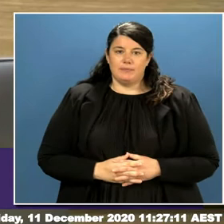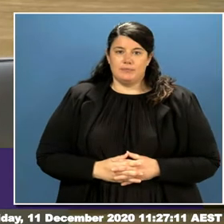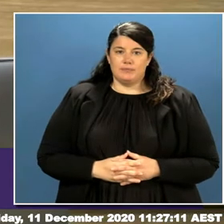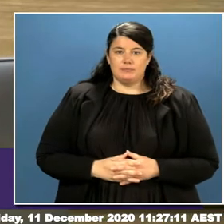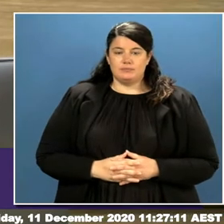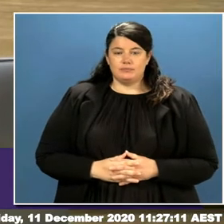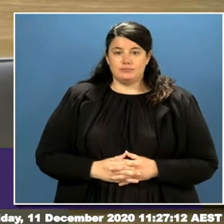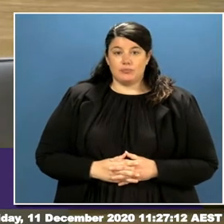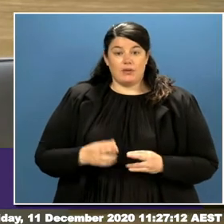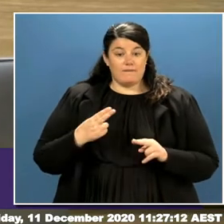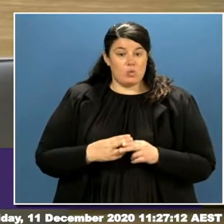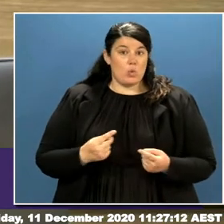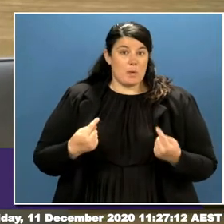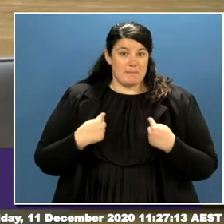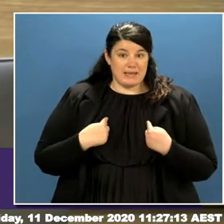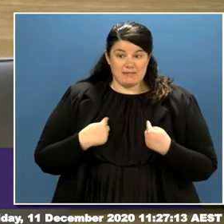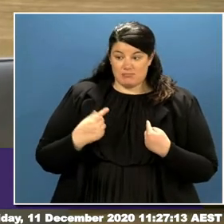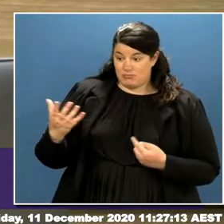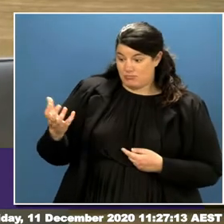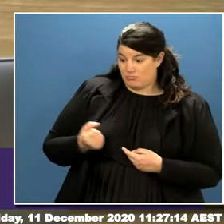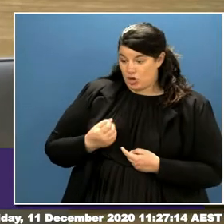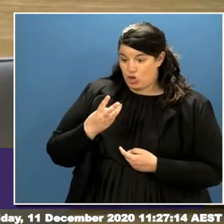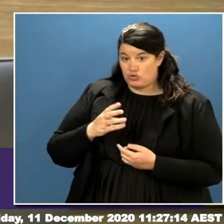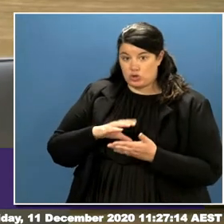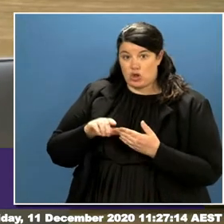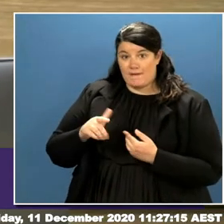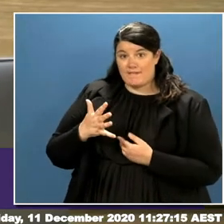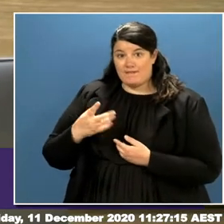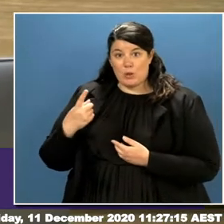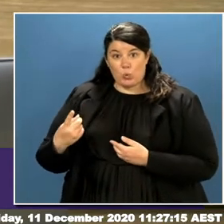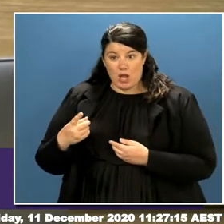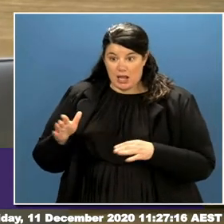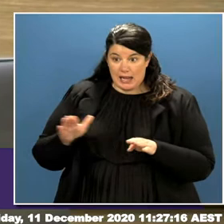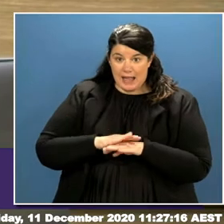For me, this amount of income is not nearly enough to cover the necessities